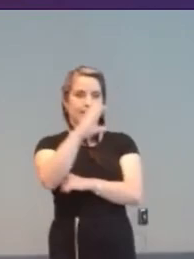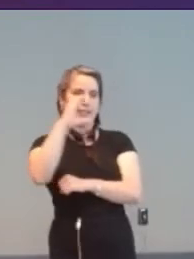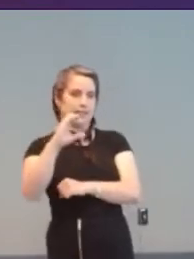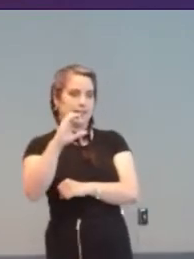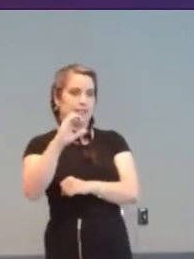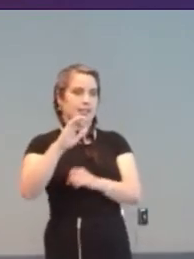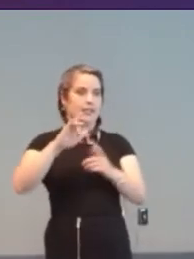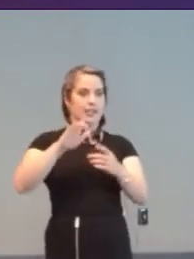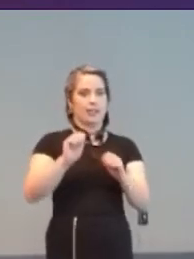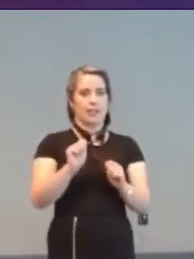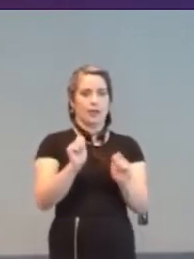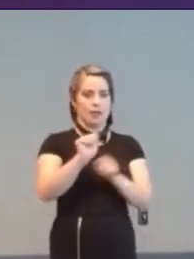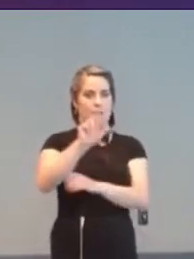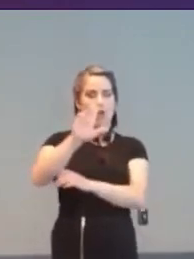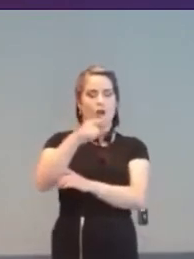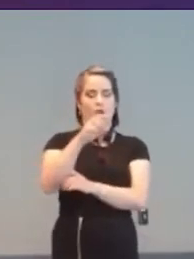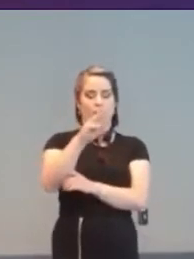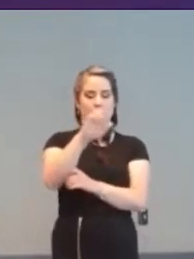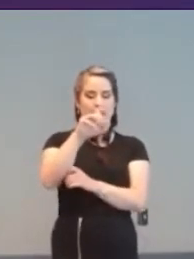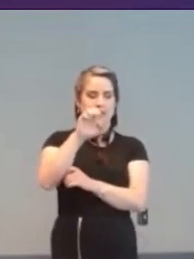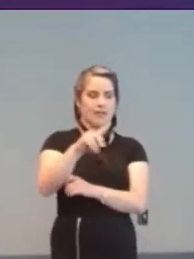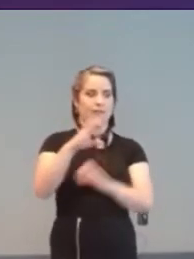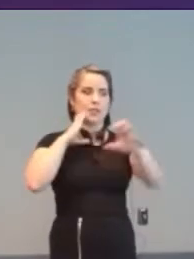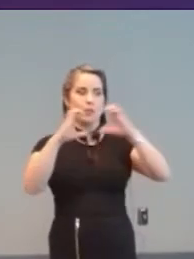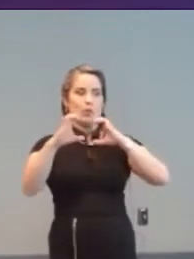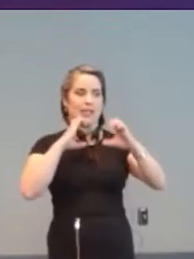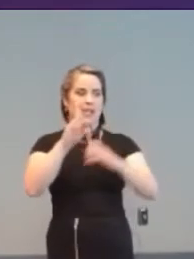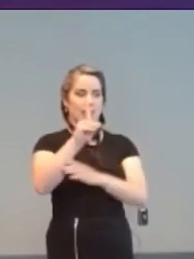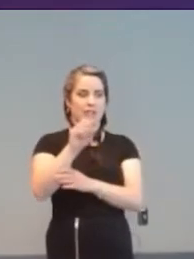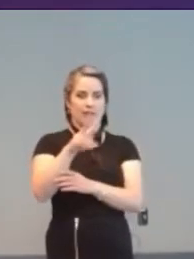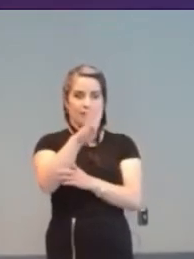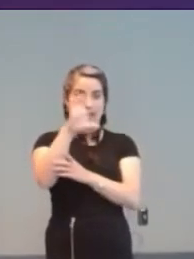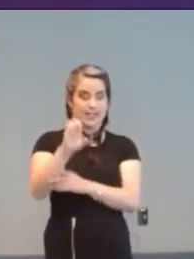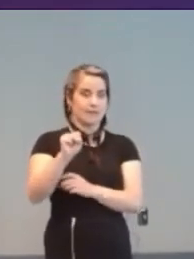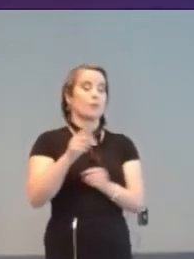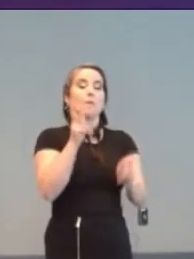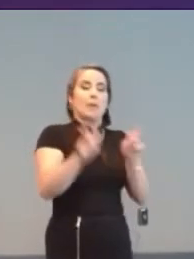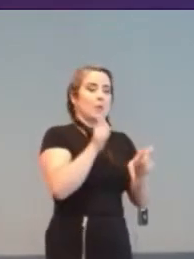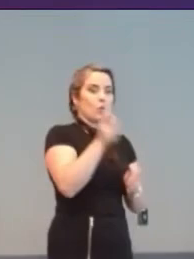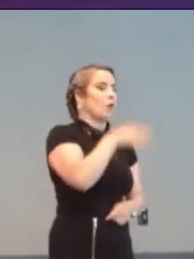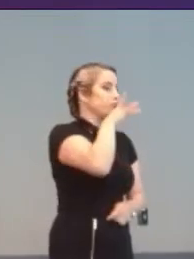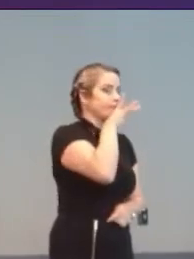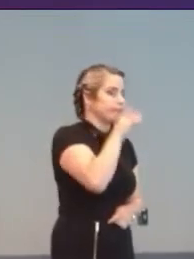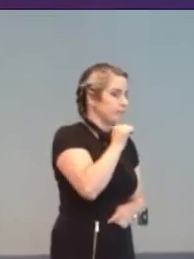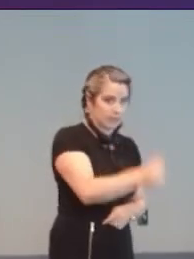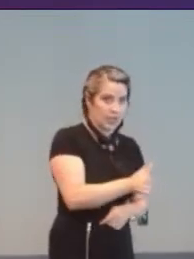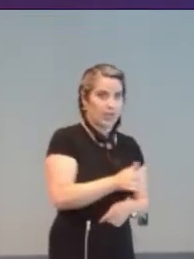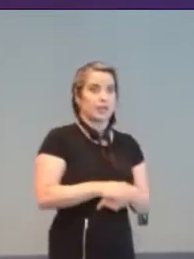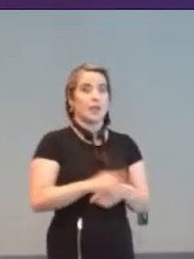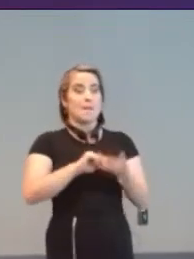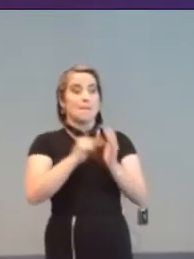Communication) devices for people without speech. Preset words could be quickly displayed from a small list,